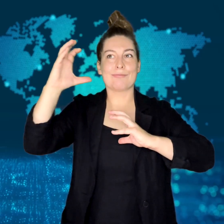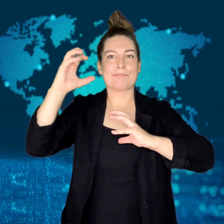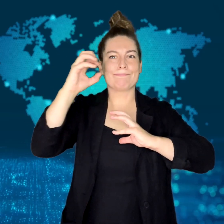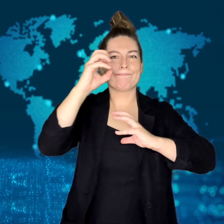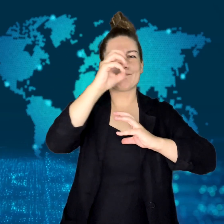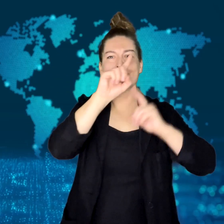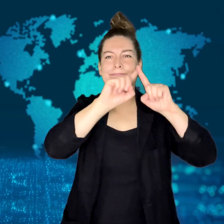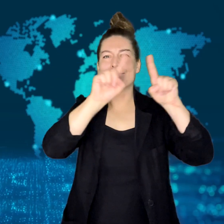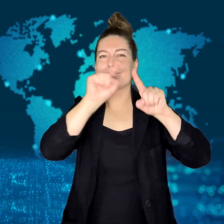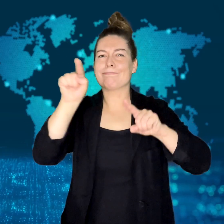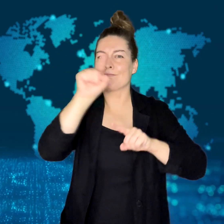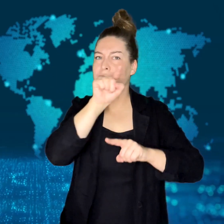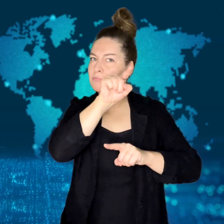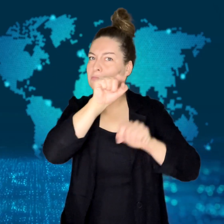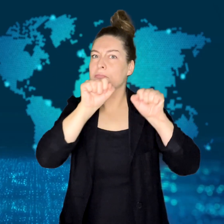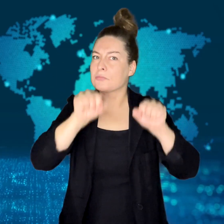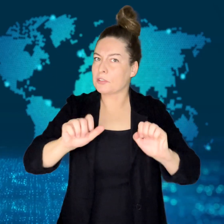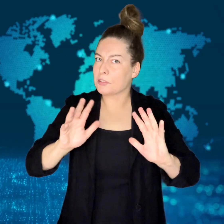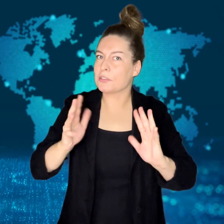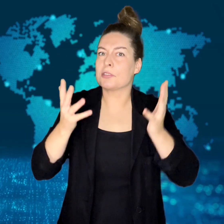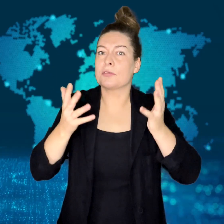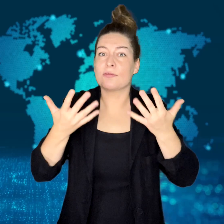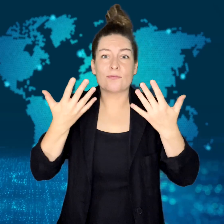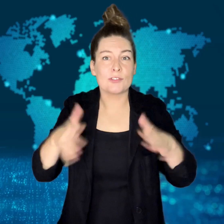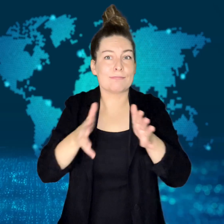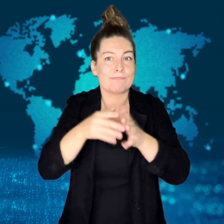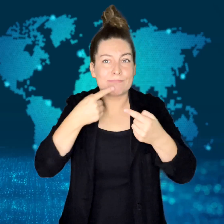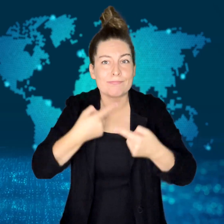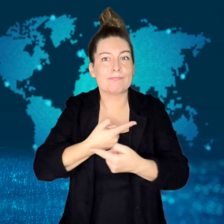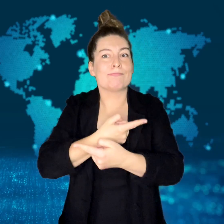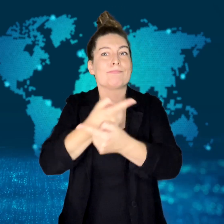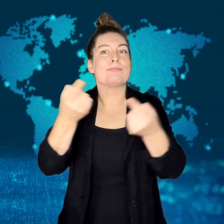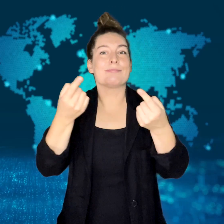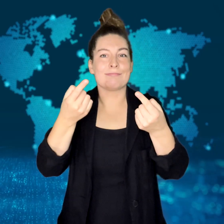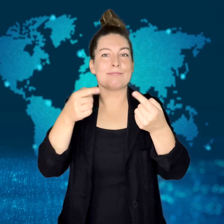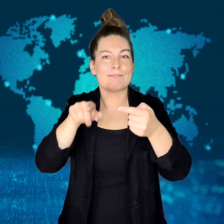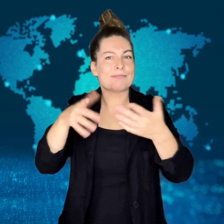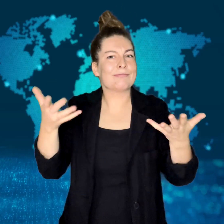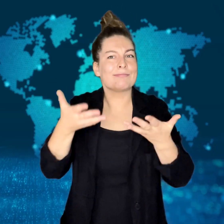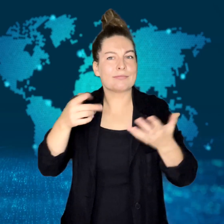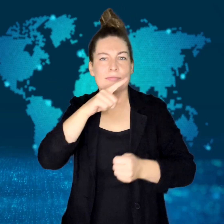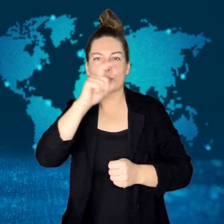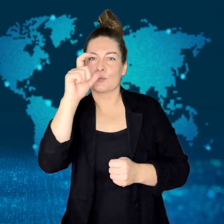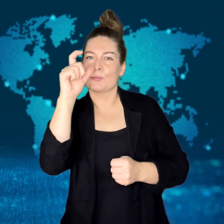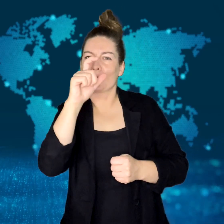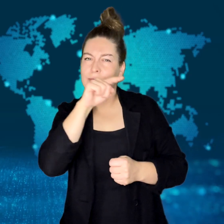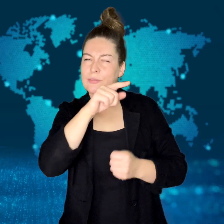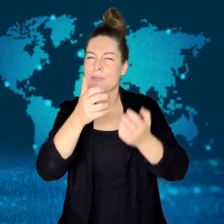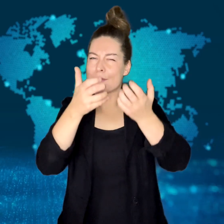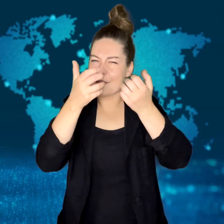These findings were released in a publication with the announcement